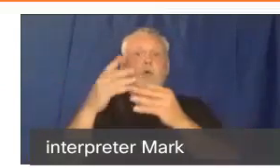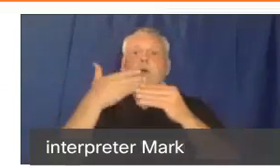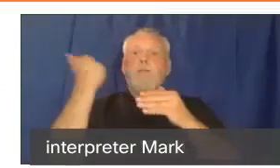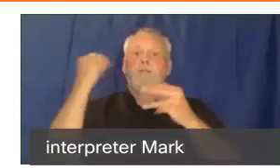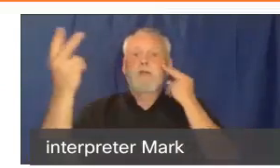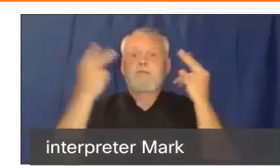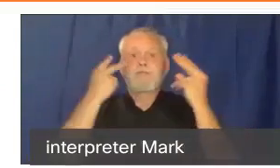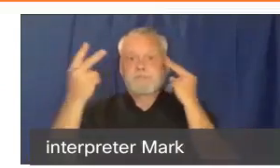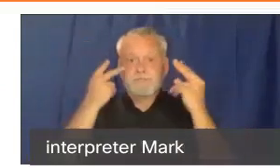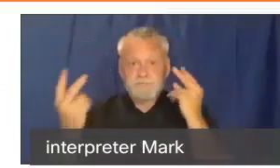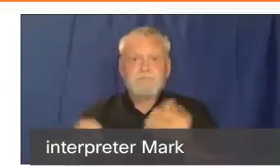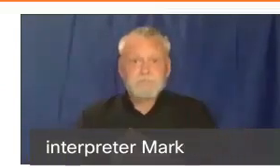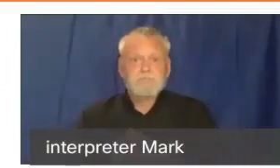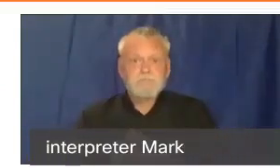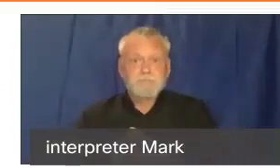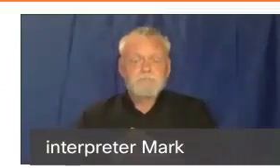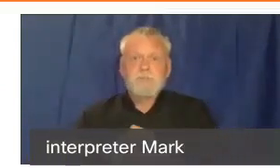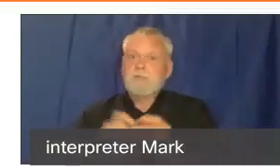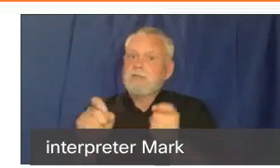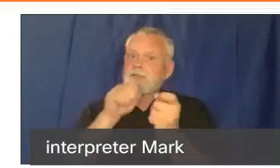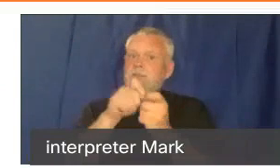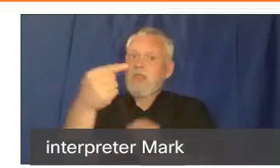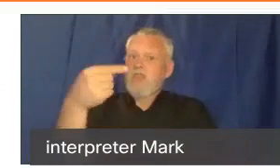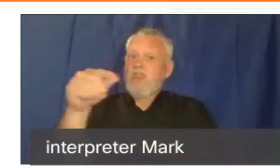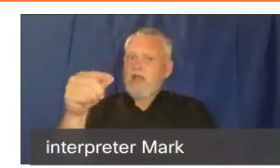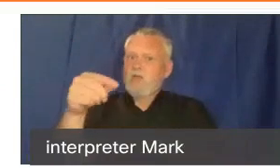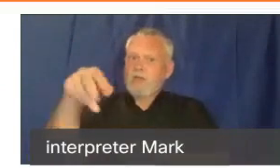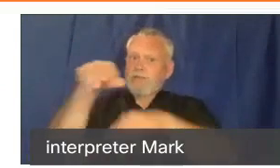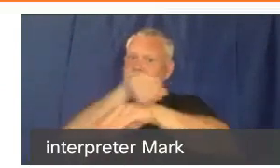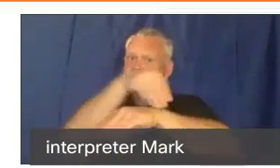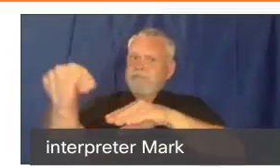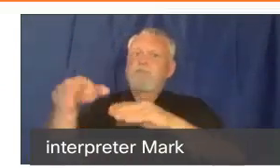And, uh, and and especially the the green treatment, I think is great. Um.